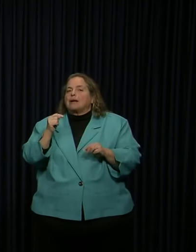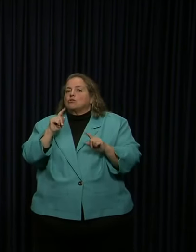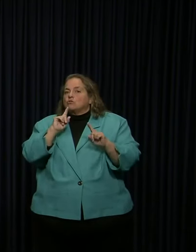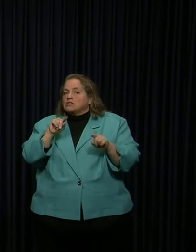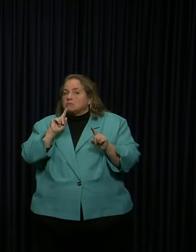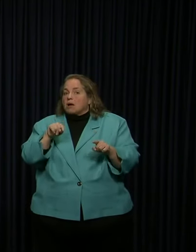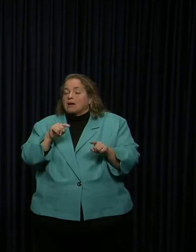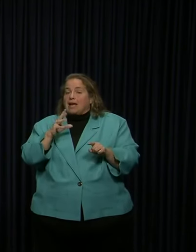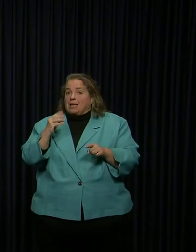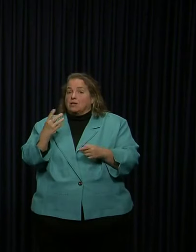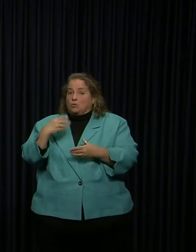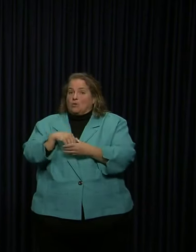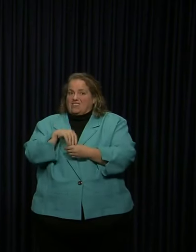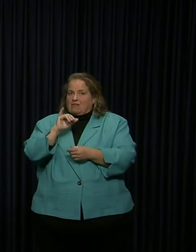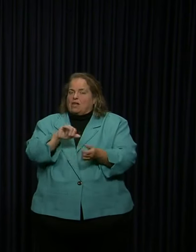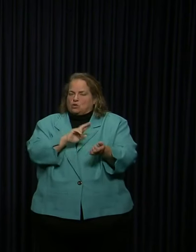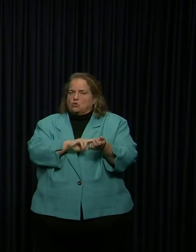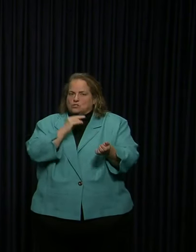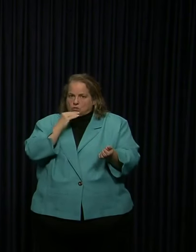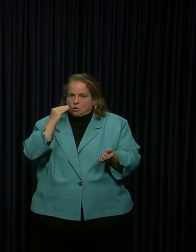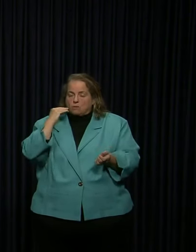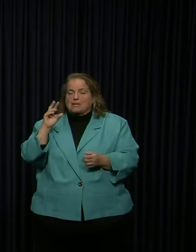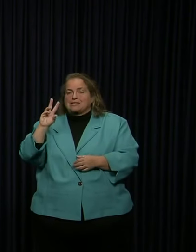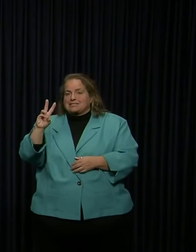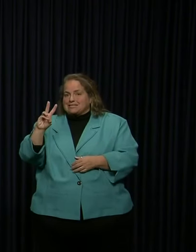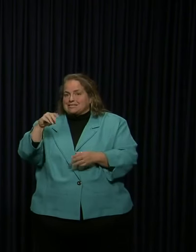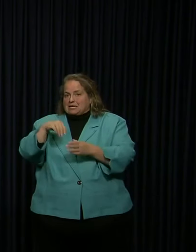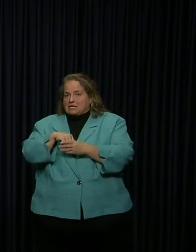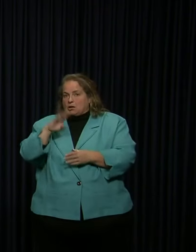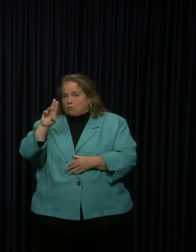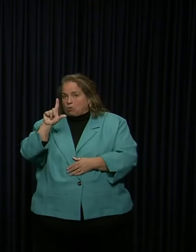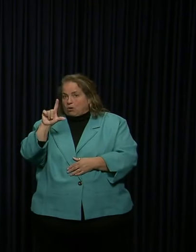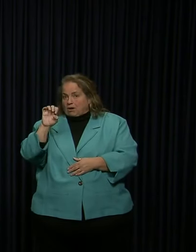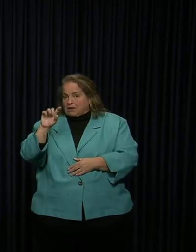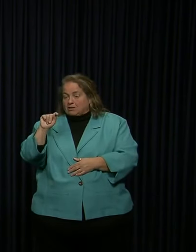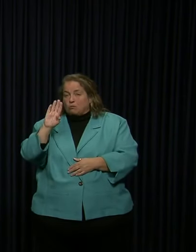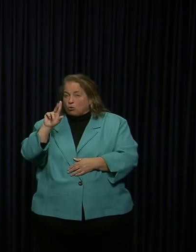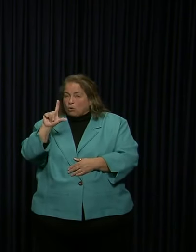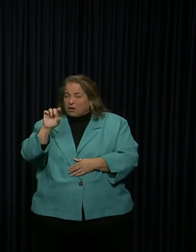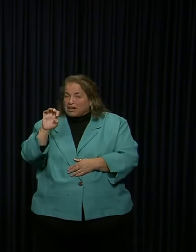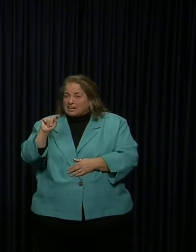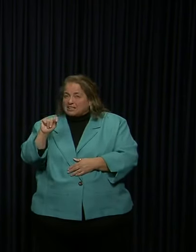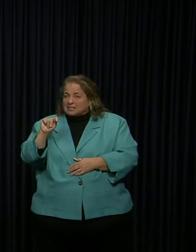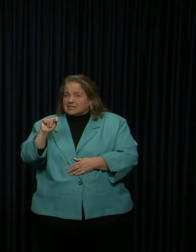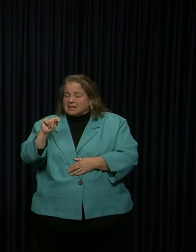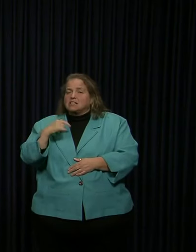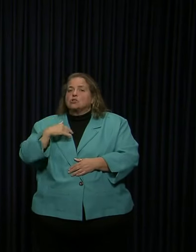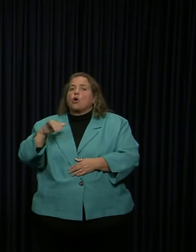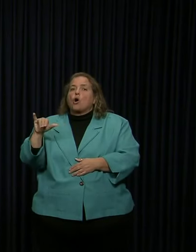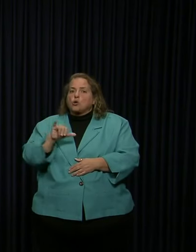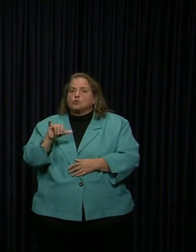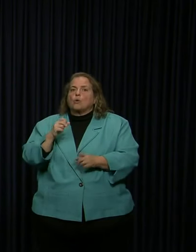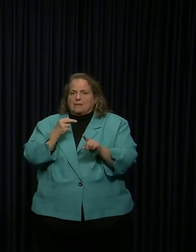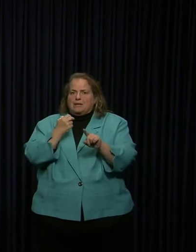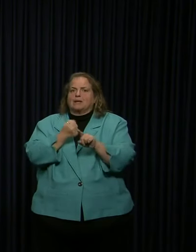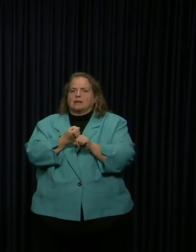TOTAL NUMBER EVER HOSPITALIZED AT LEAST 673.